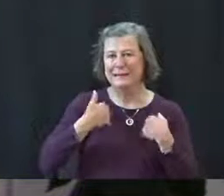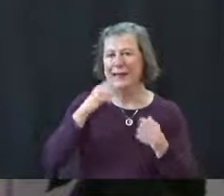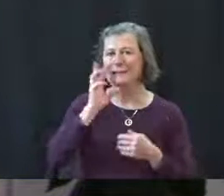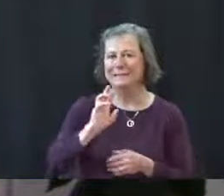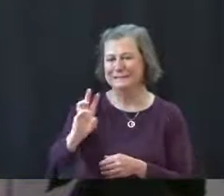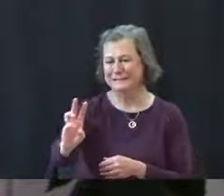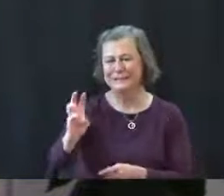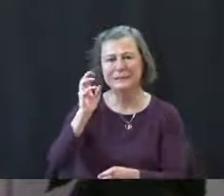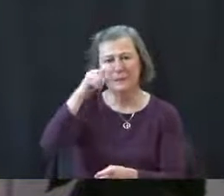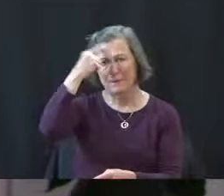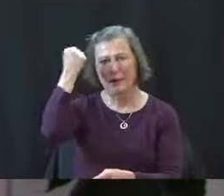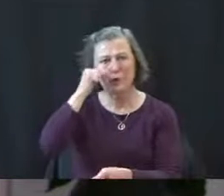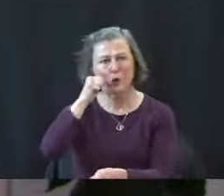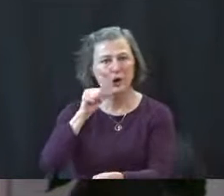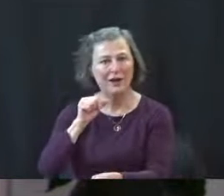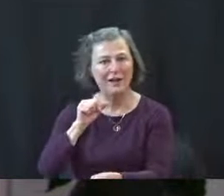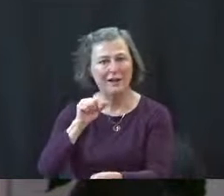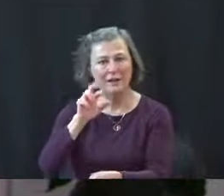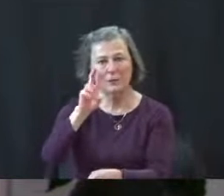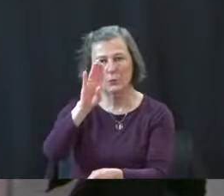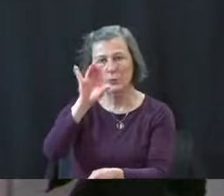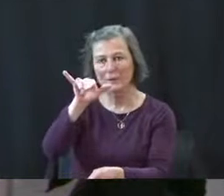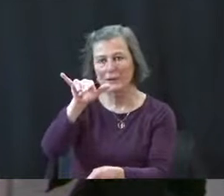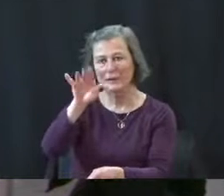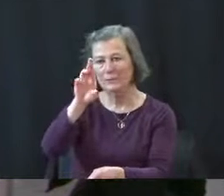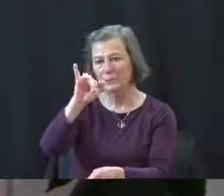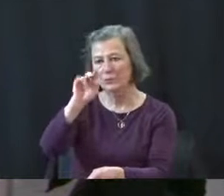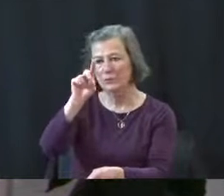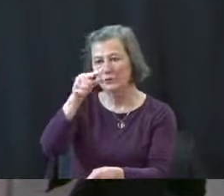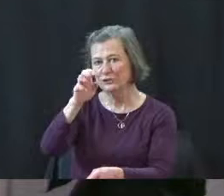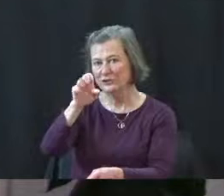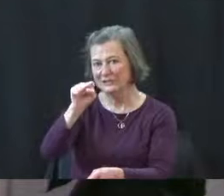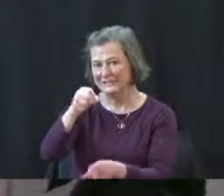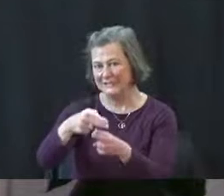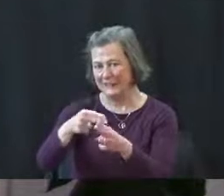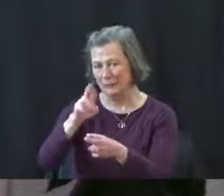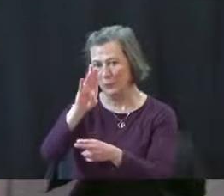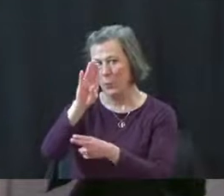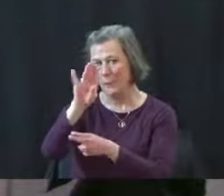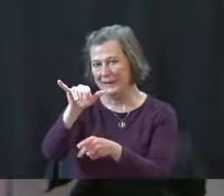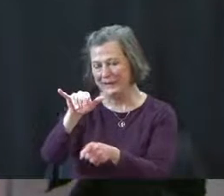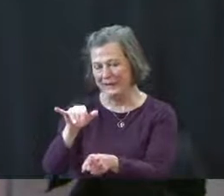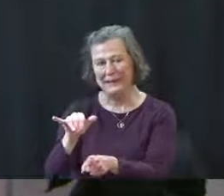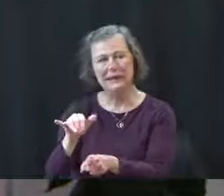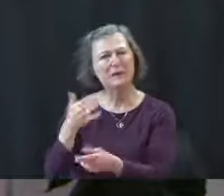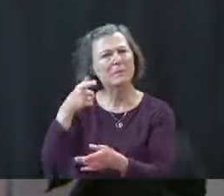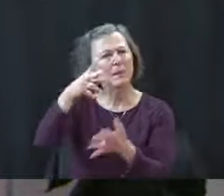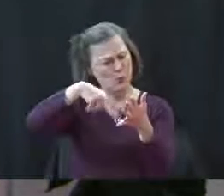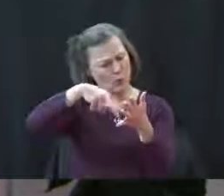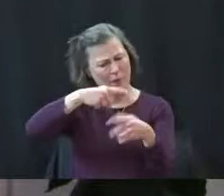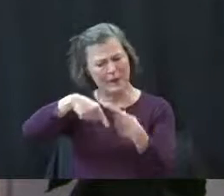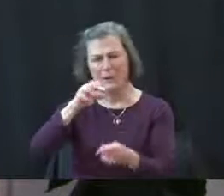black girl Ruby Bridges You might have read about Ruby Bridges back